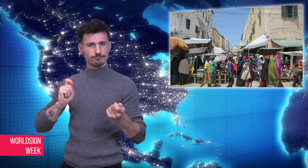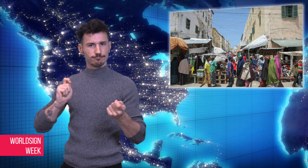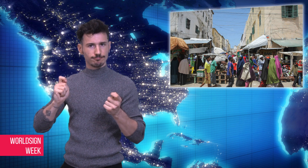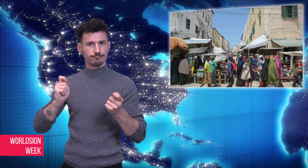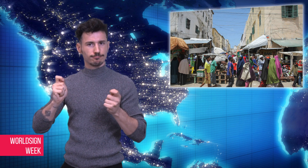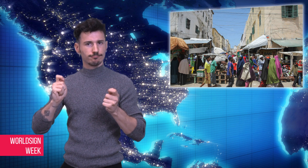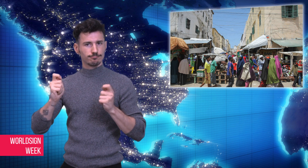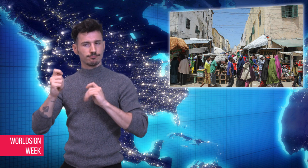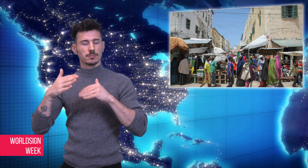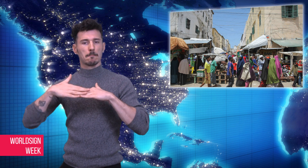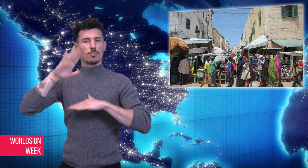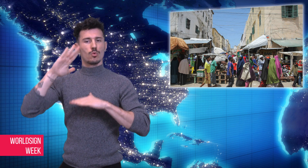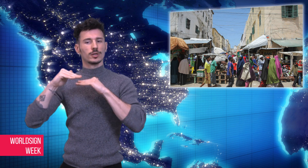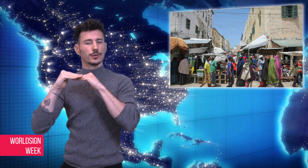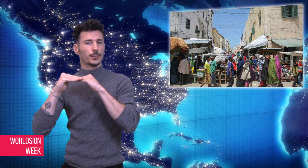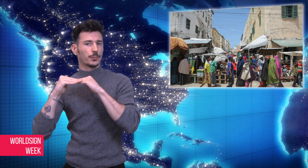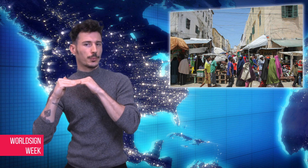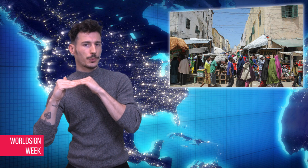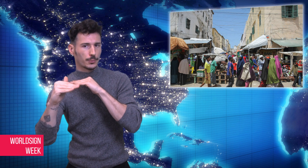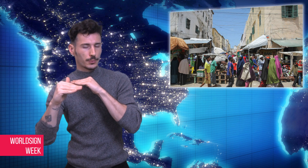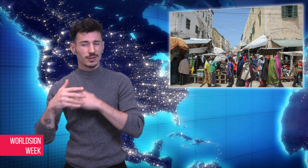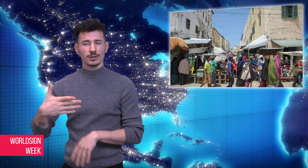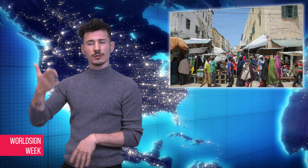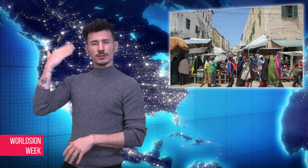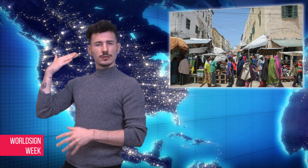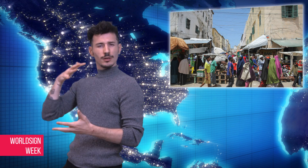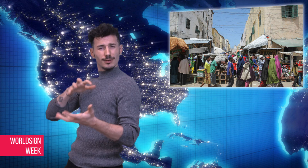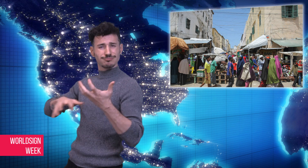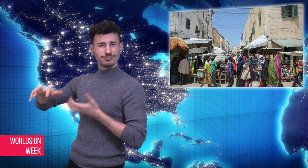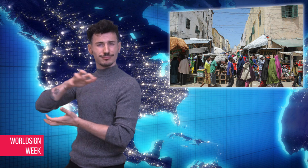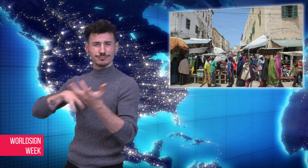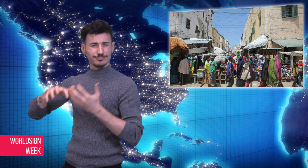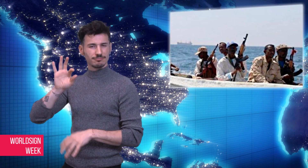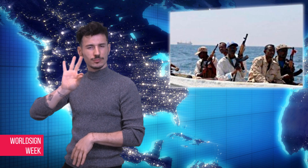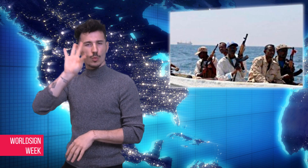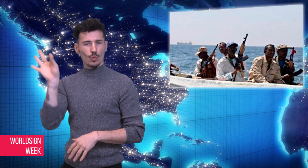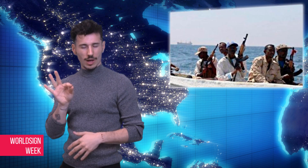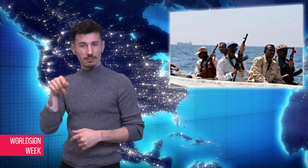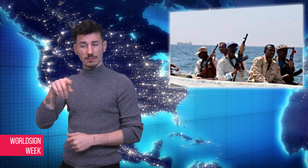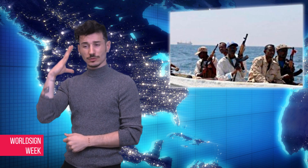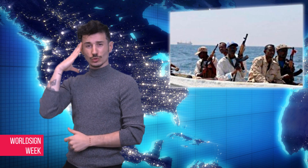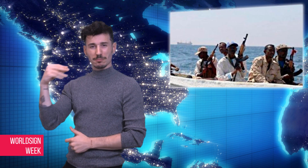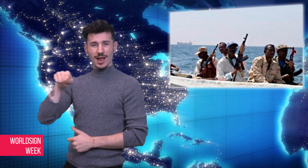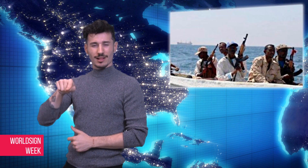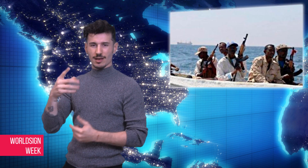In past years, Somali pirates have attacked cargo